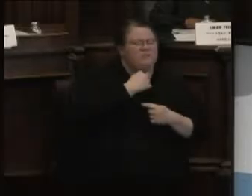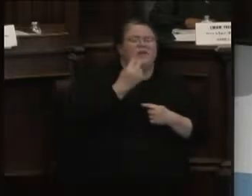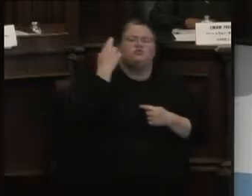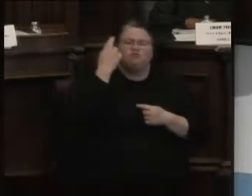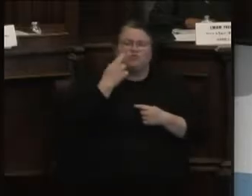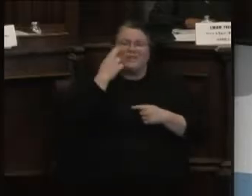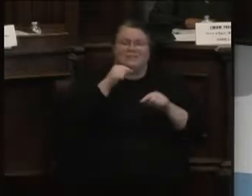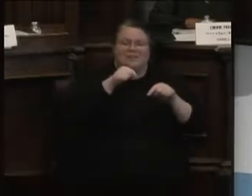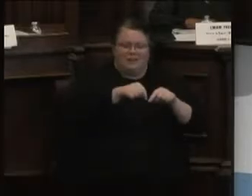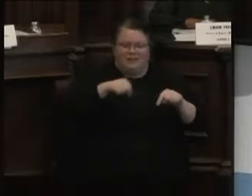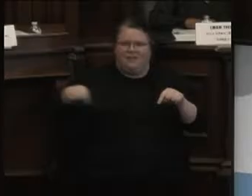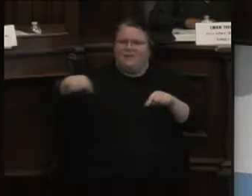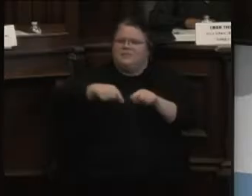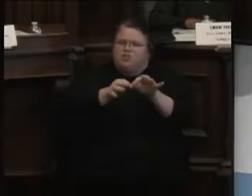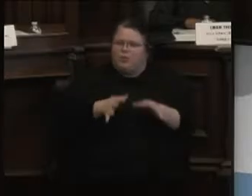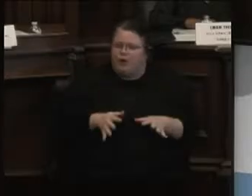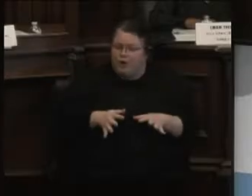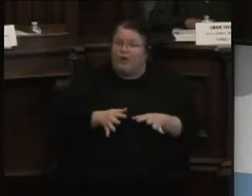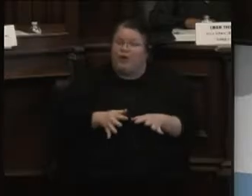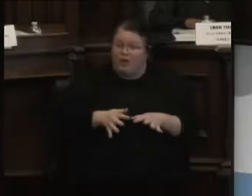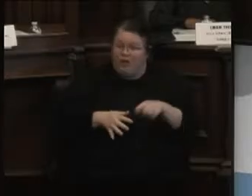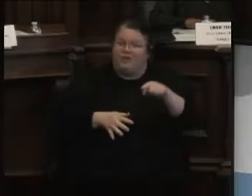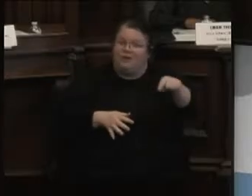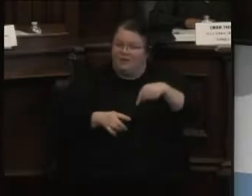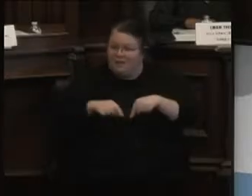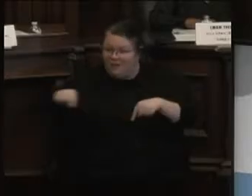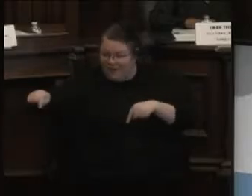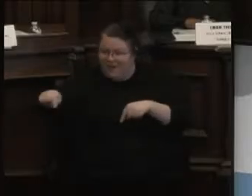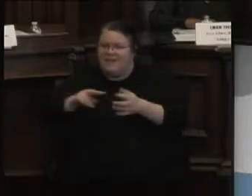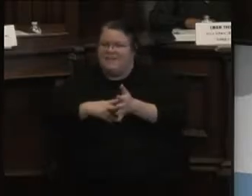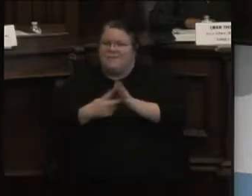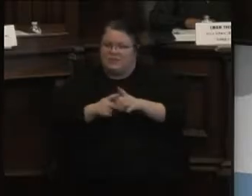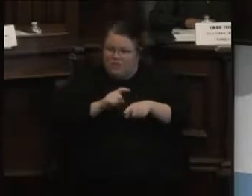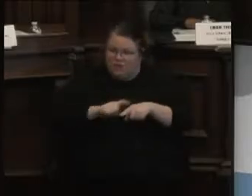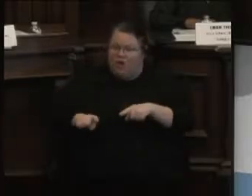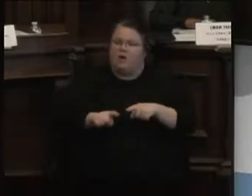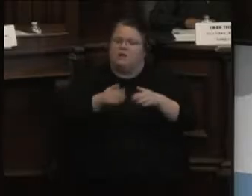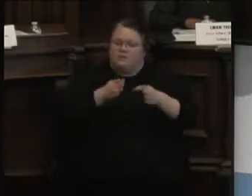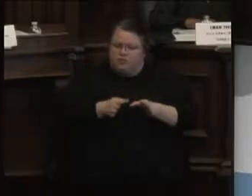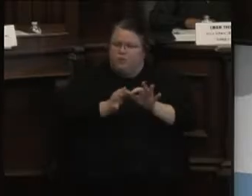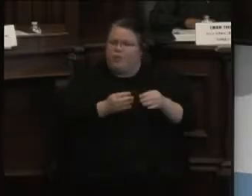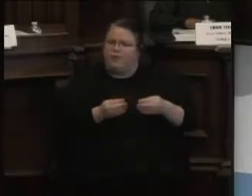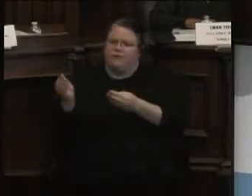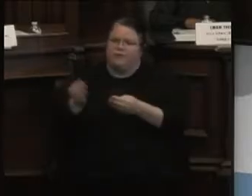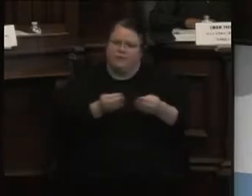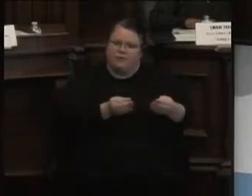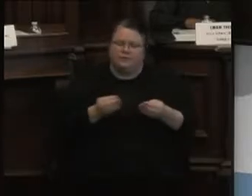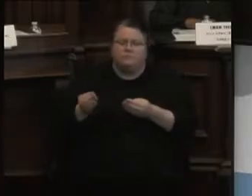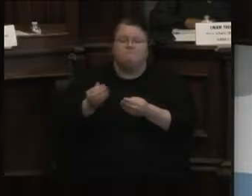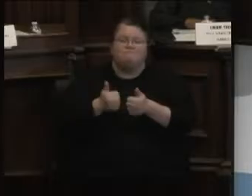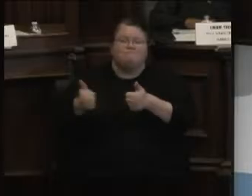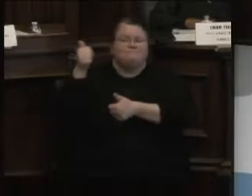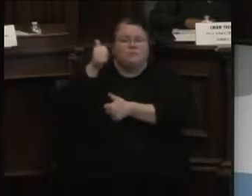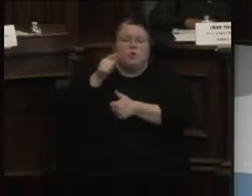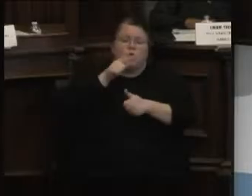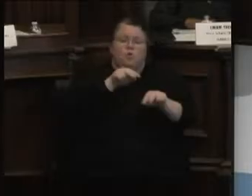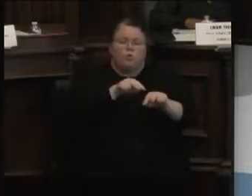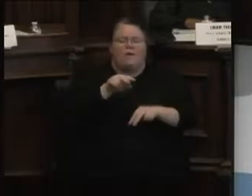and you'll say, hi, my name is John. And you're like, because it's an interpreter in the